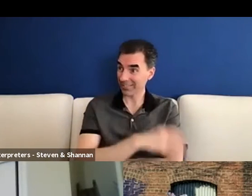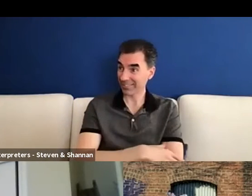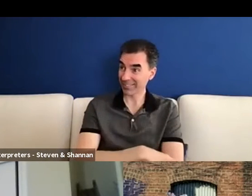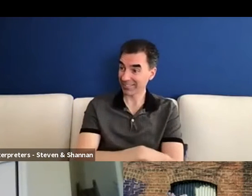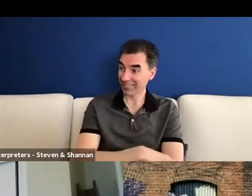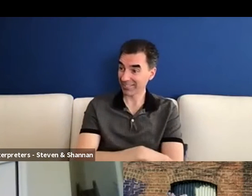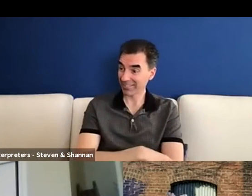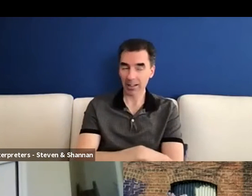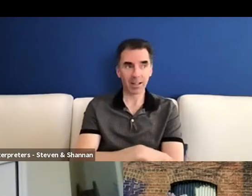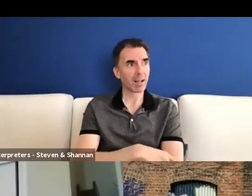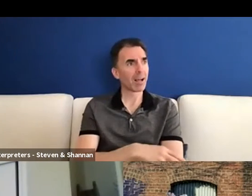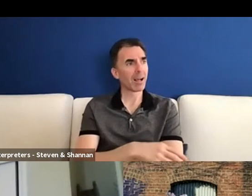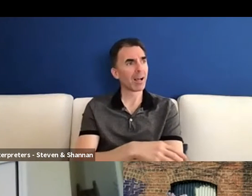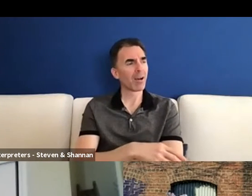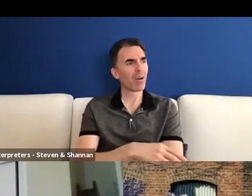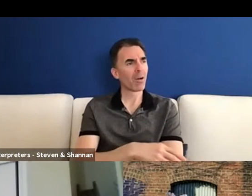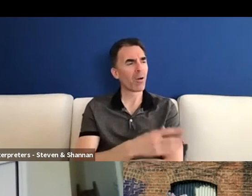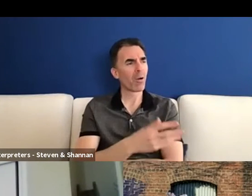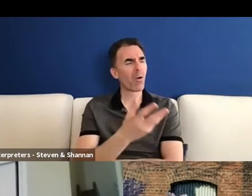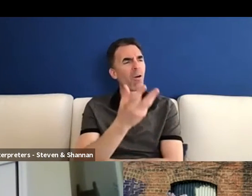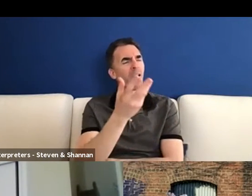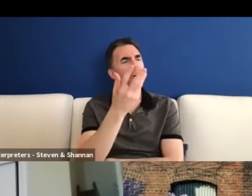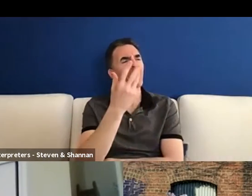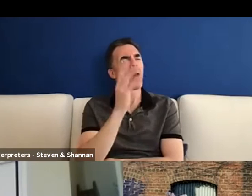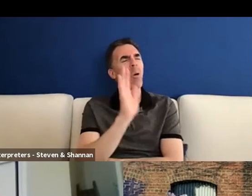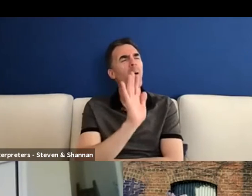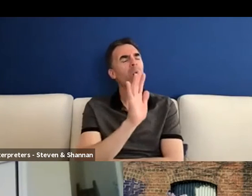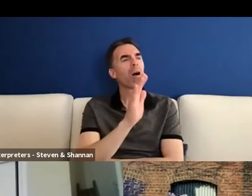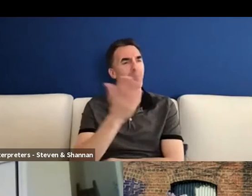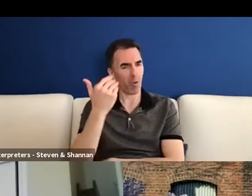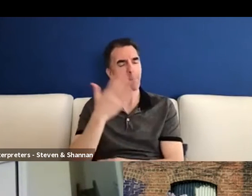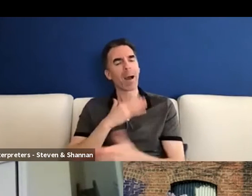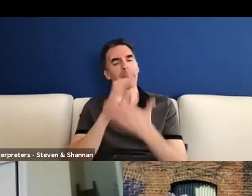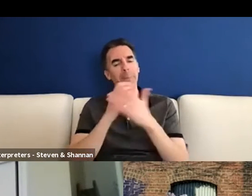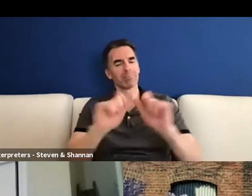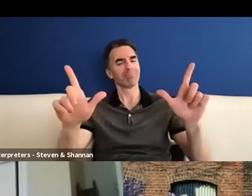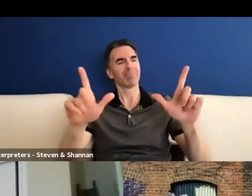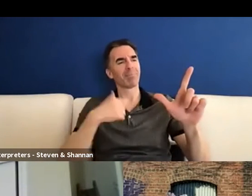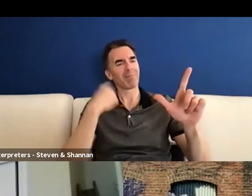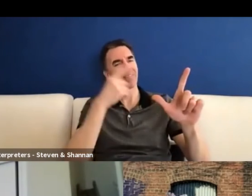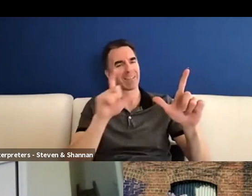Unknown: I don't I don't watch the video. But before that there was my picture on there. Yes, Jodie Steeley: I did see that.